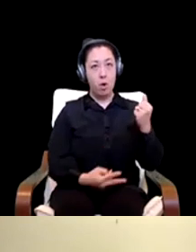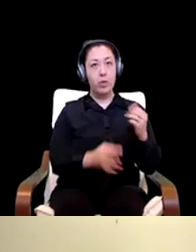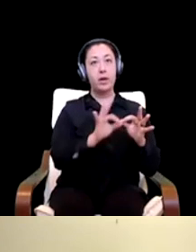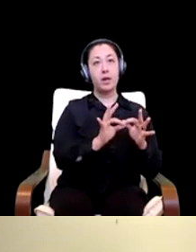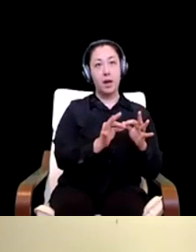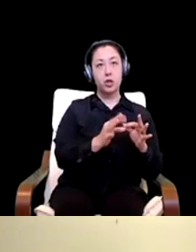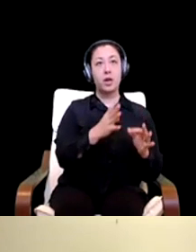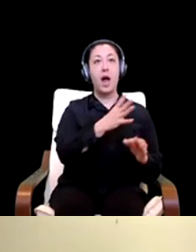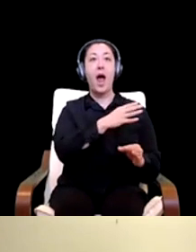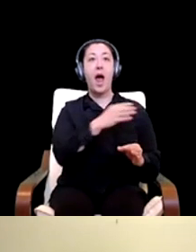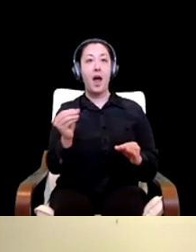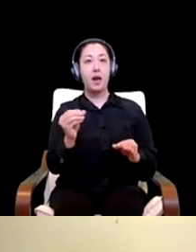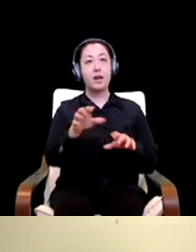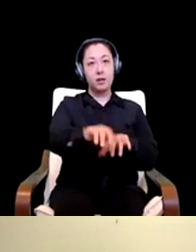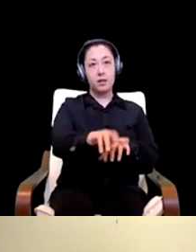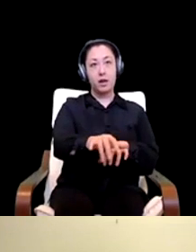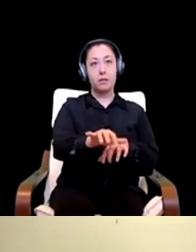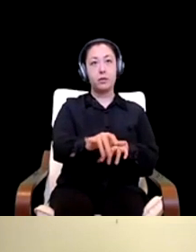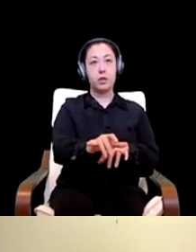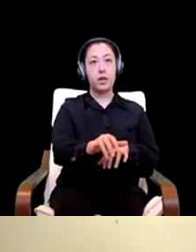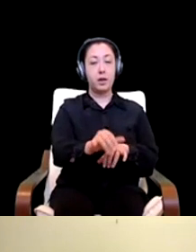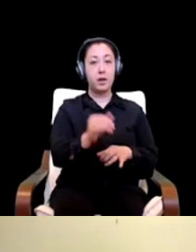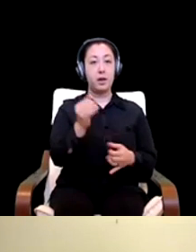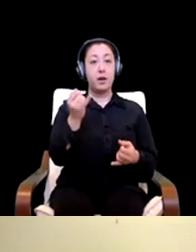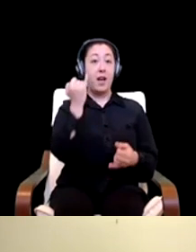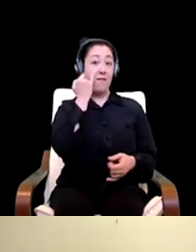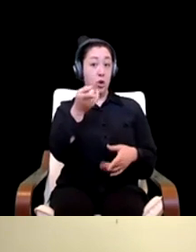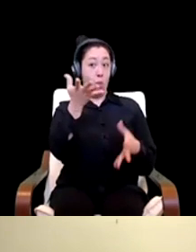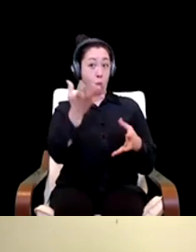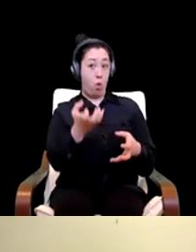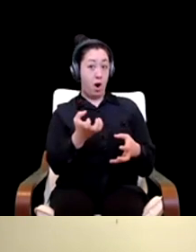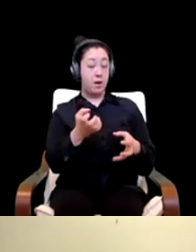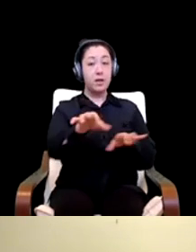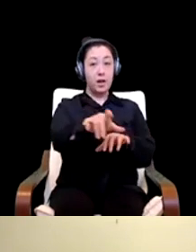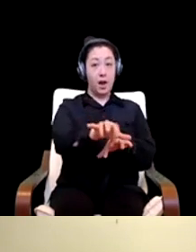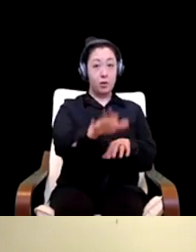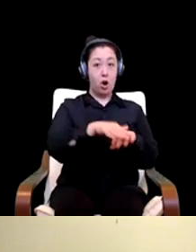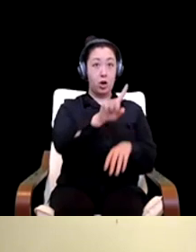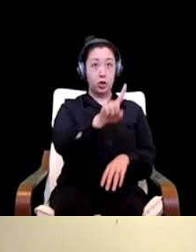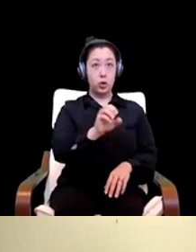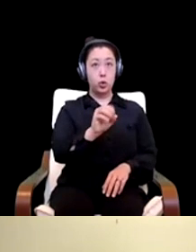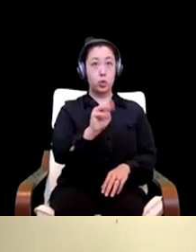To access the captioning on Zoom you should see a closed caption button then you can click